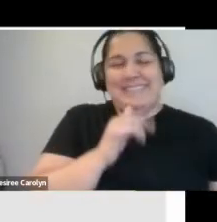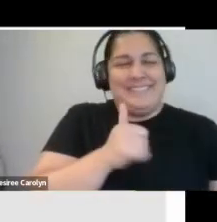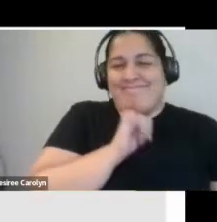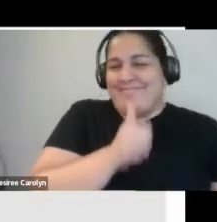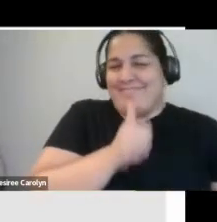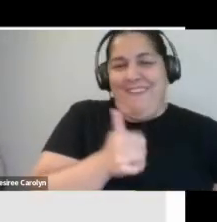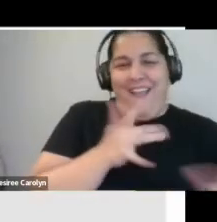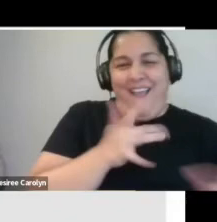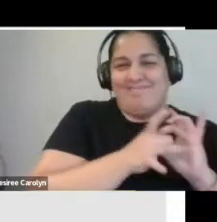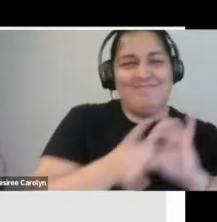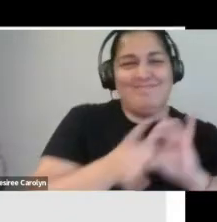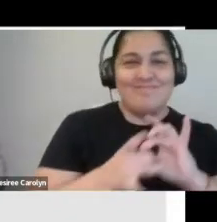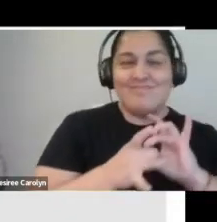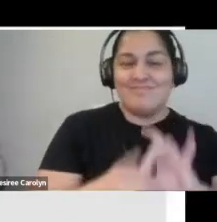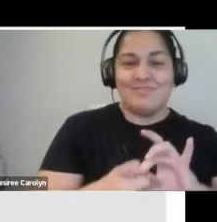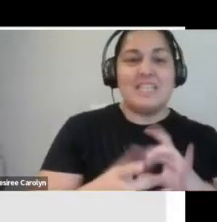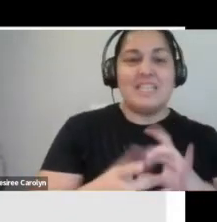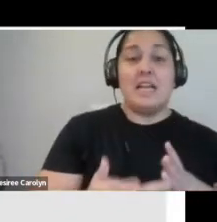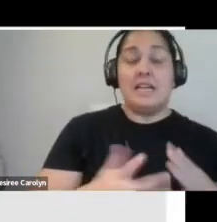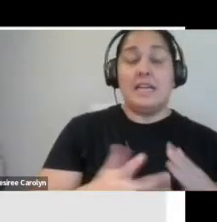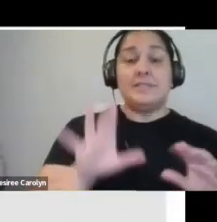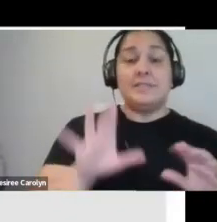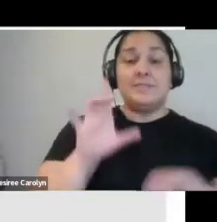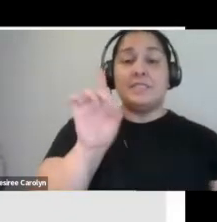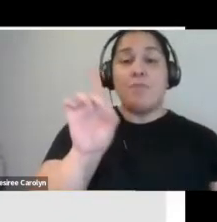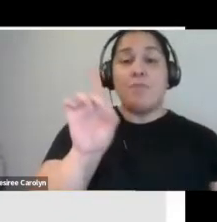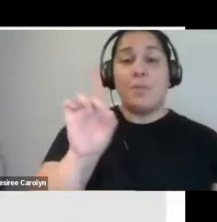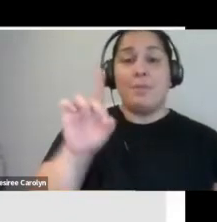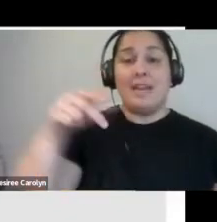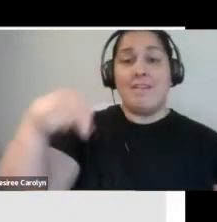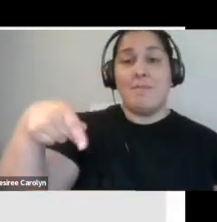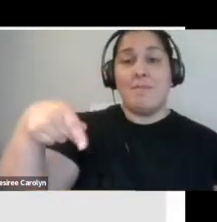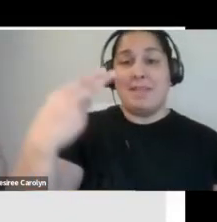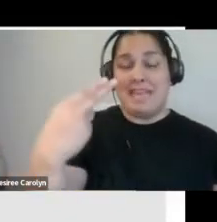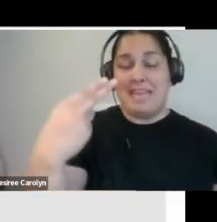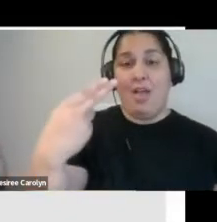The Department of Public Health in California officially renamed this MPOX like two weeks ago.